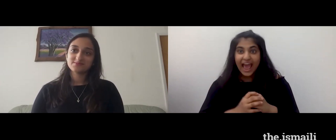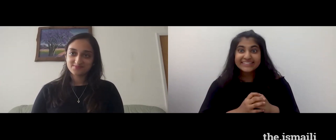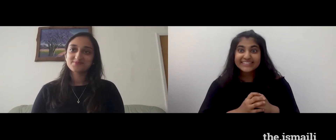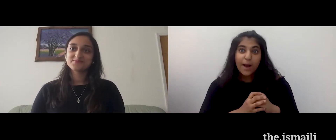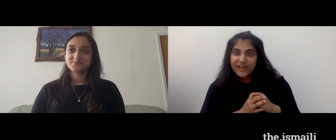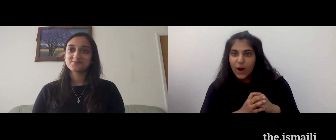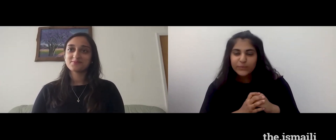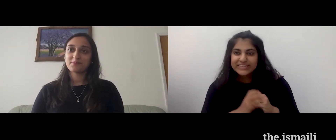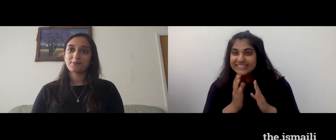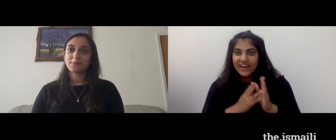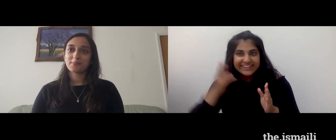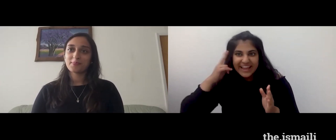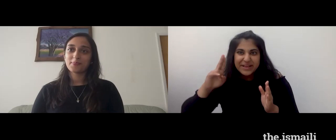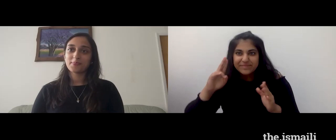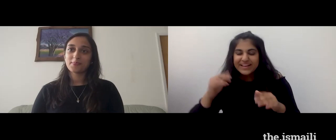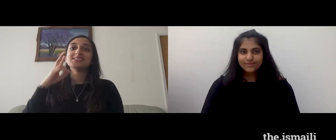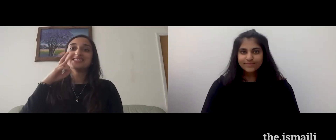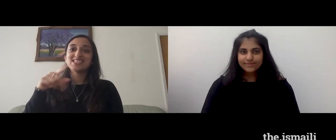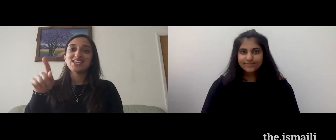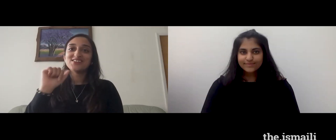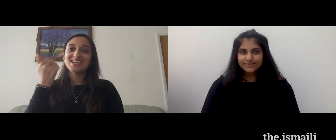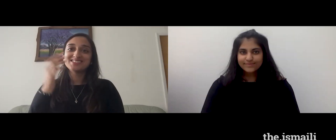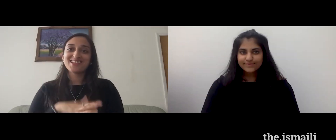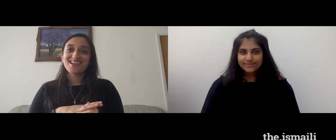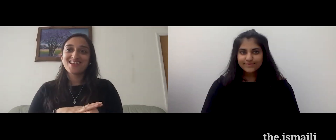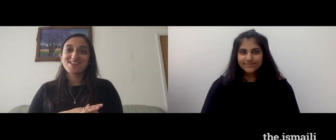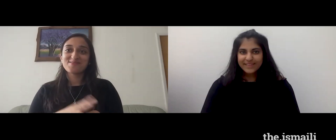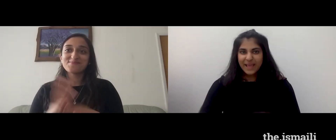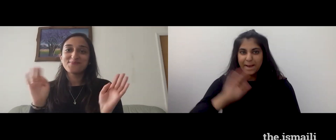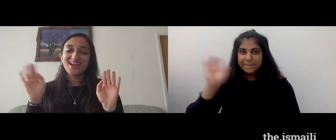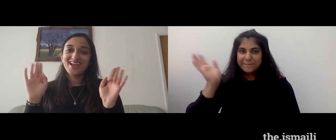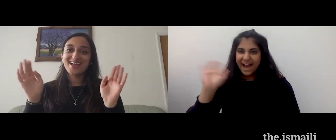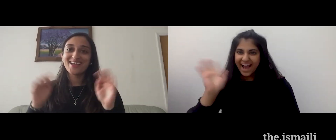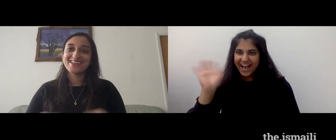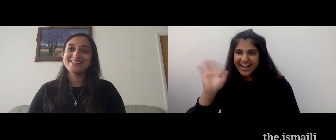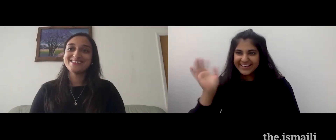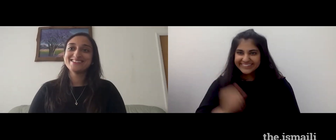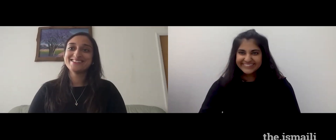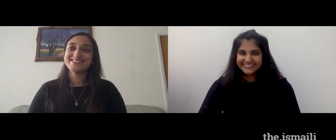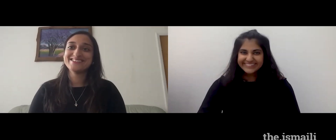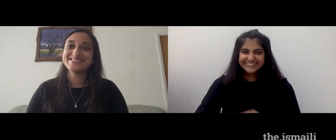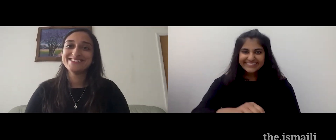And coming up with a sign name. See you next time. Bye.